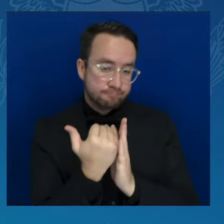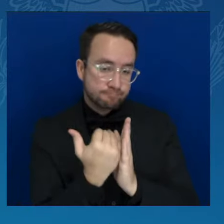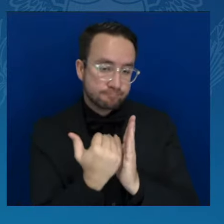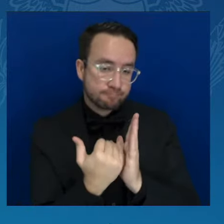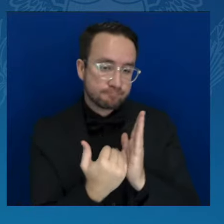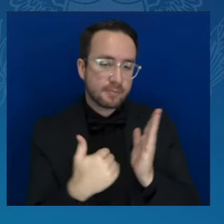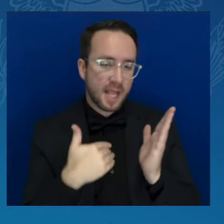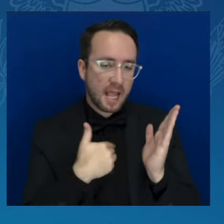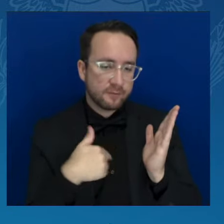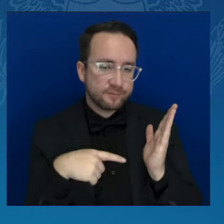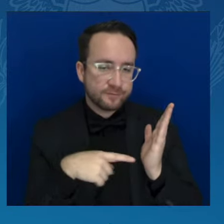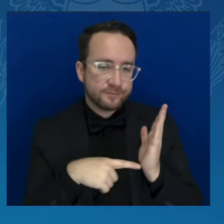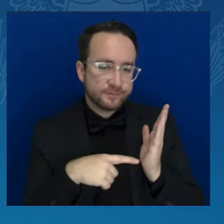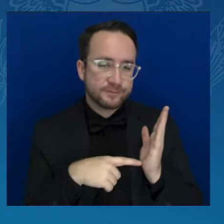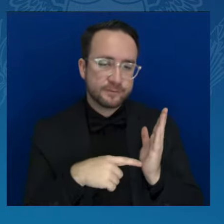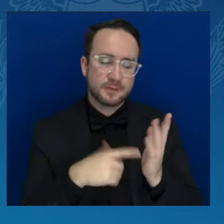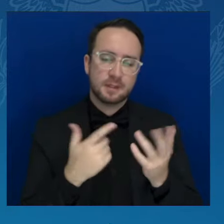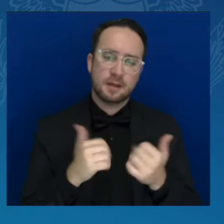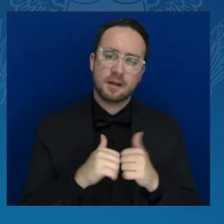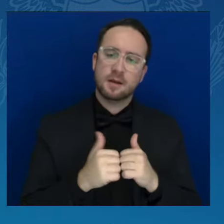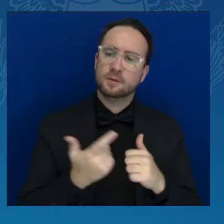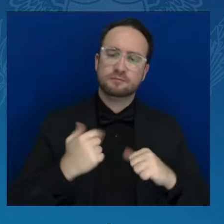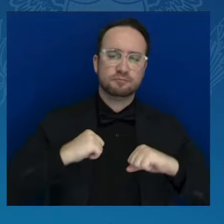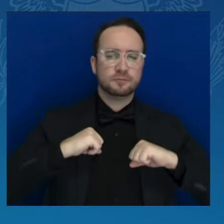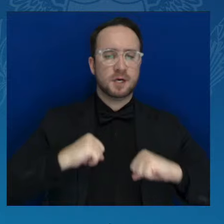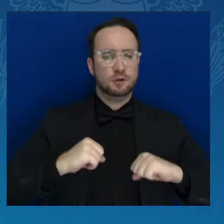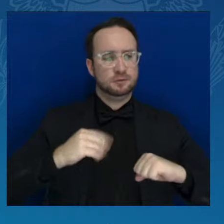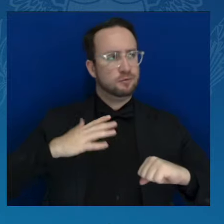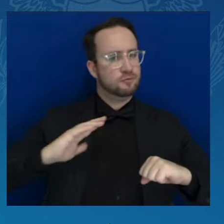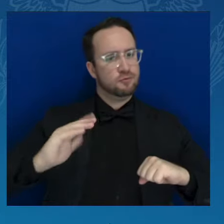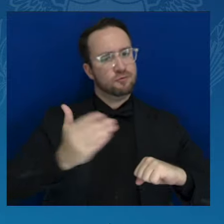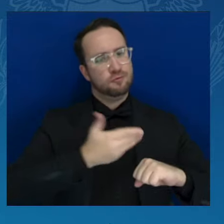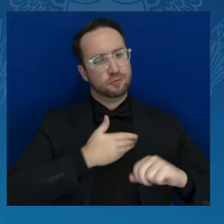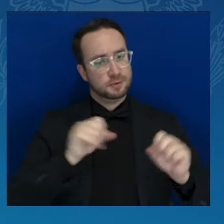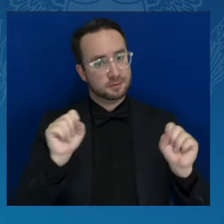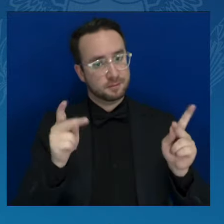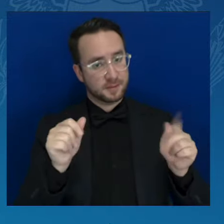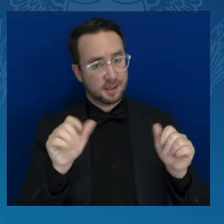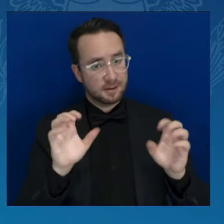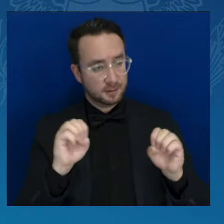and to protect the norms and rules that Secretary Blinken and the Vice President spoke about.